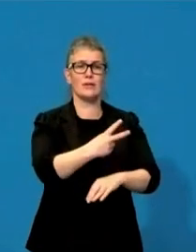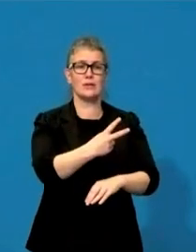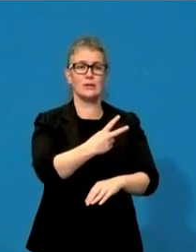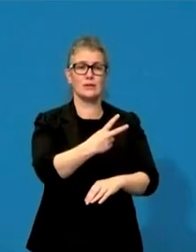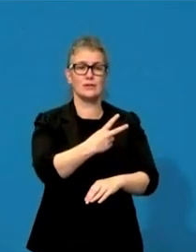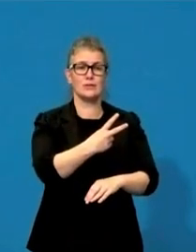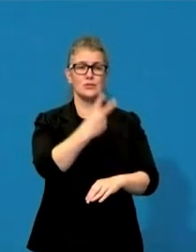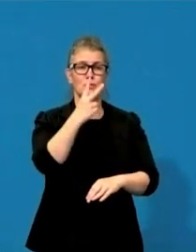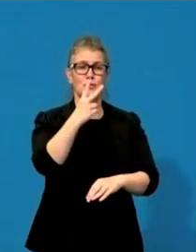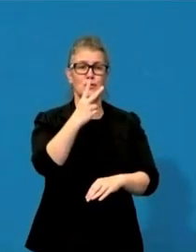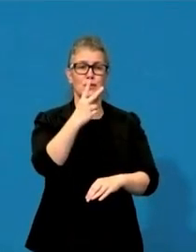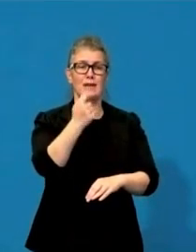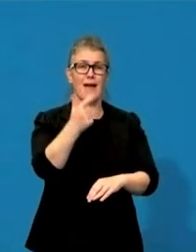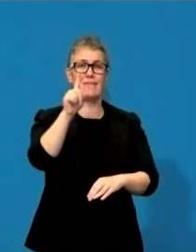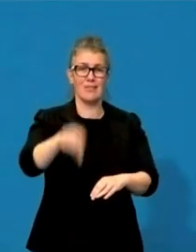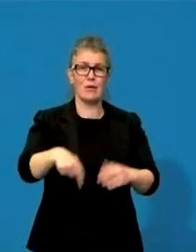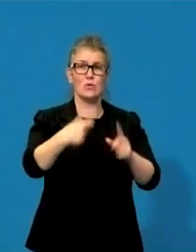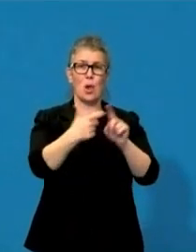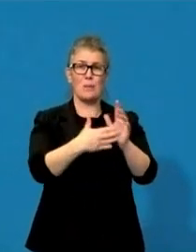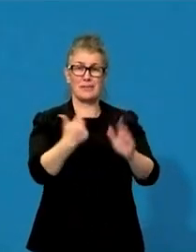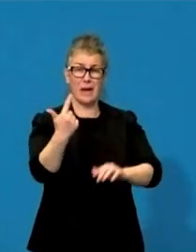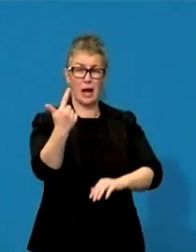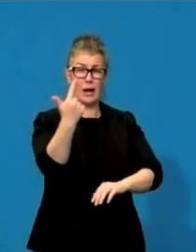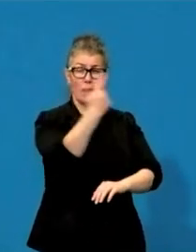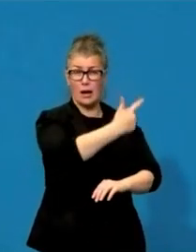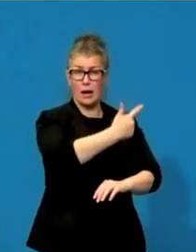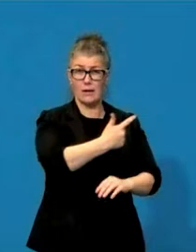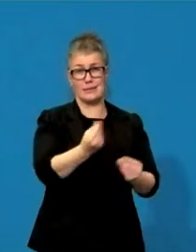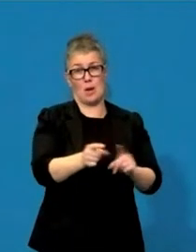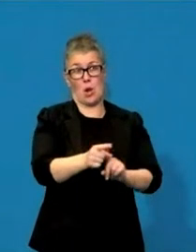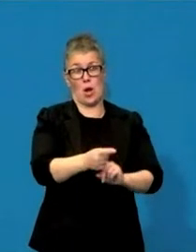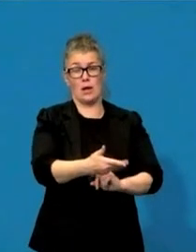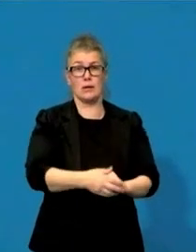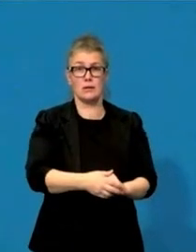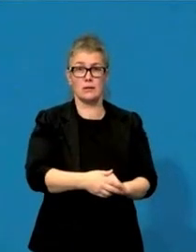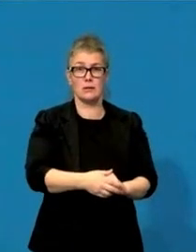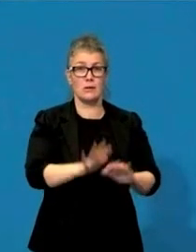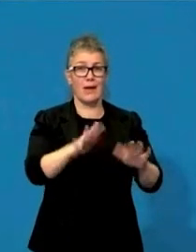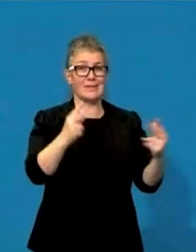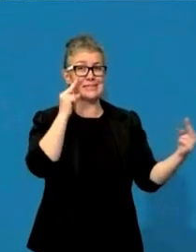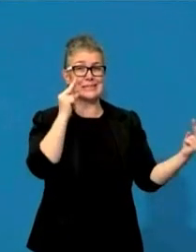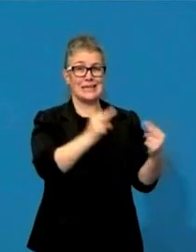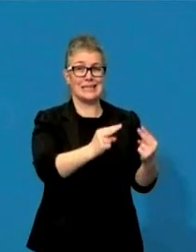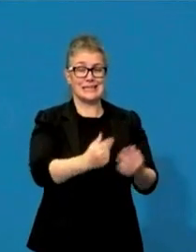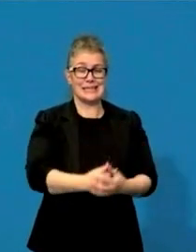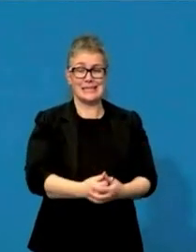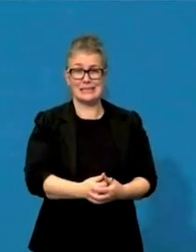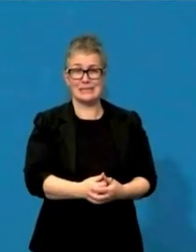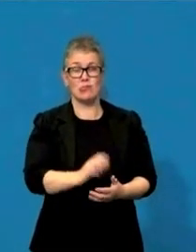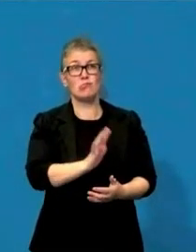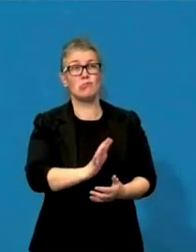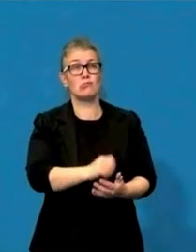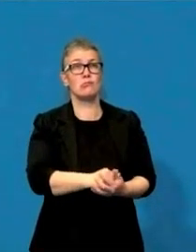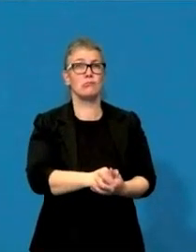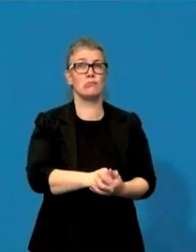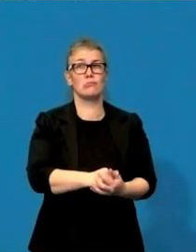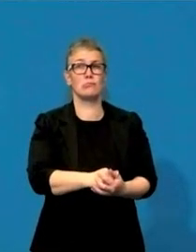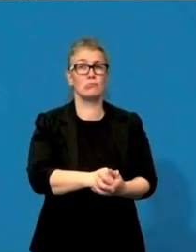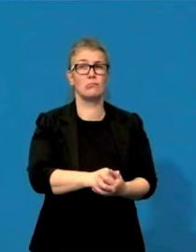Something like that. We - we haven't seen him for about, what, approximately two years